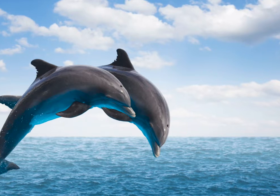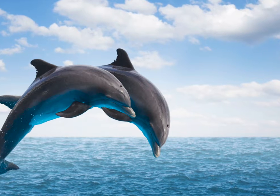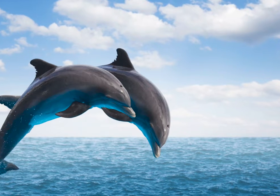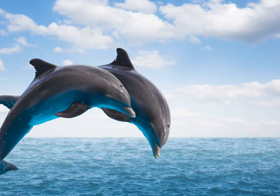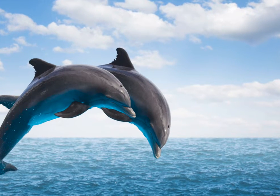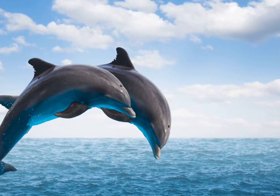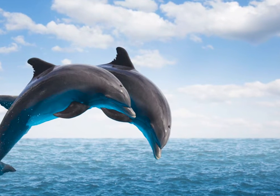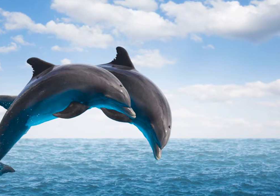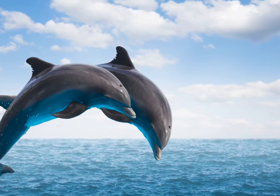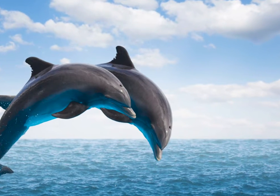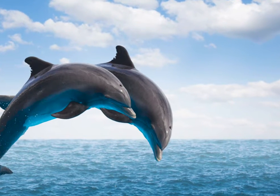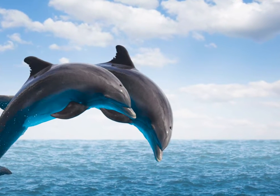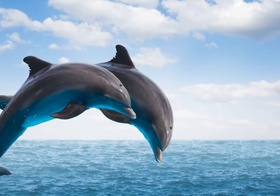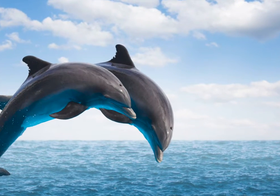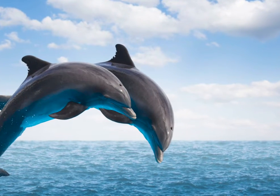Dolphins